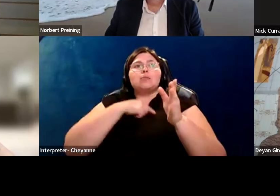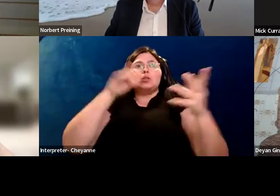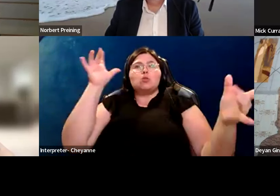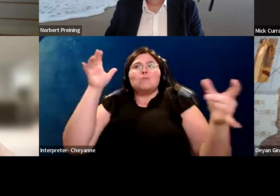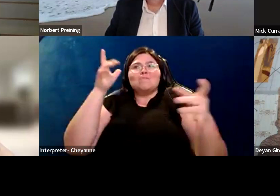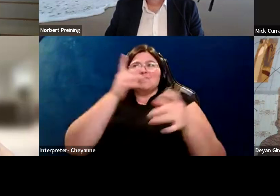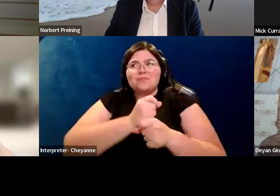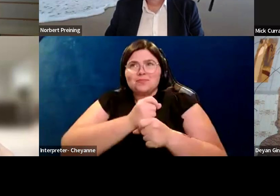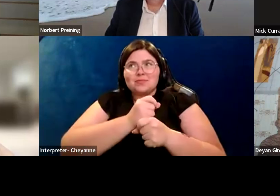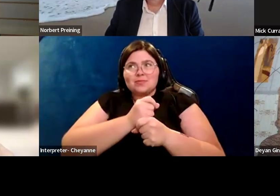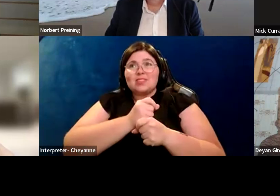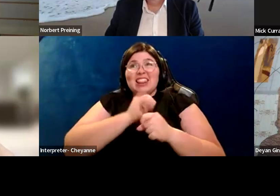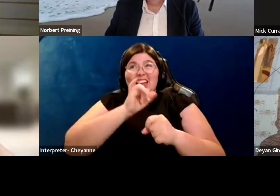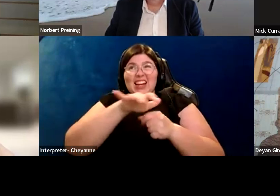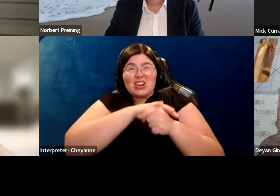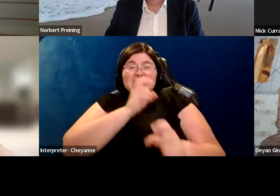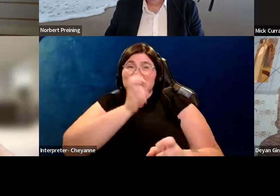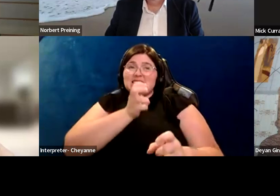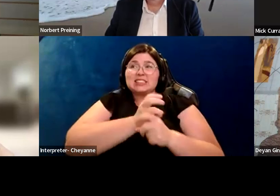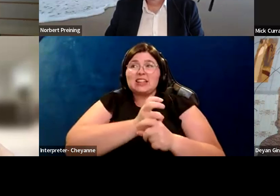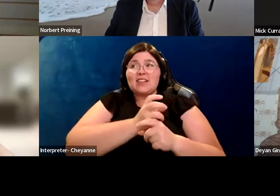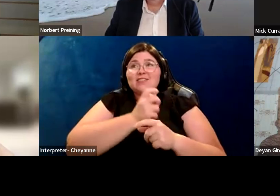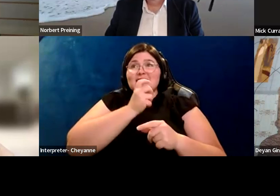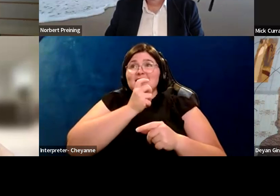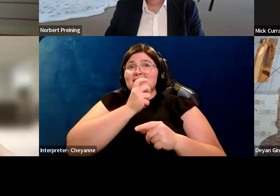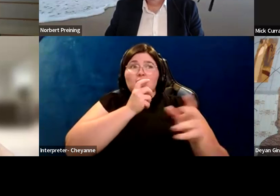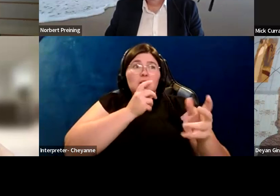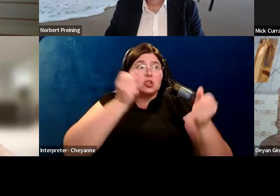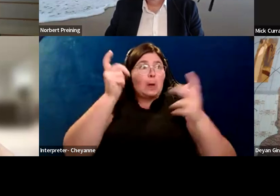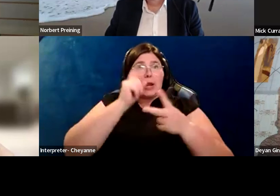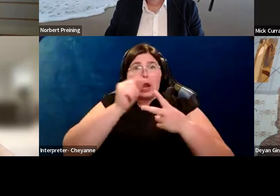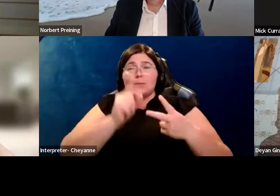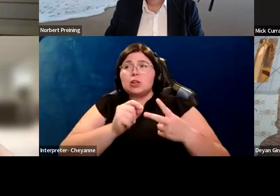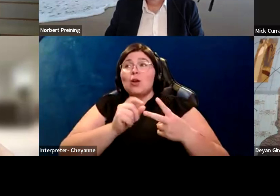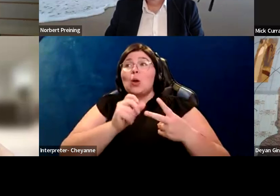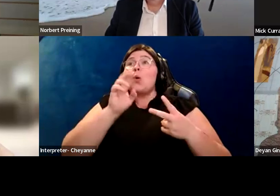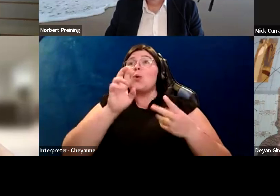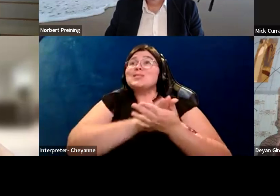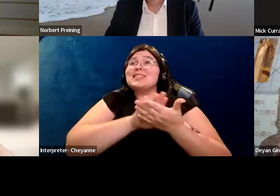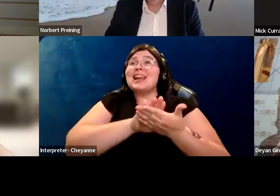space that is really difficult and has no obvious choices. Or just a nice approach that allows